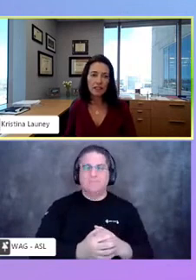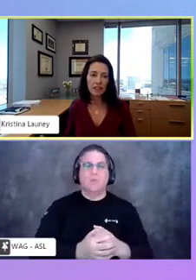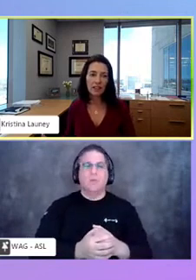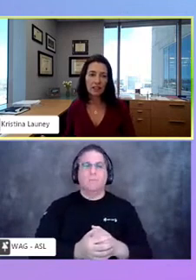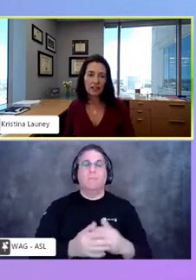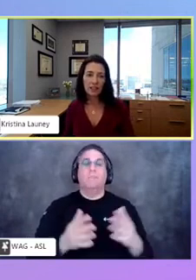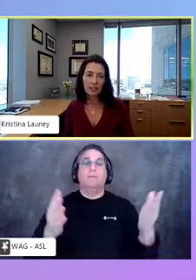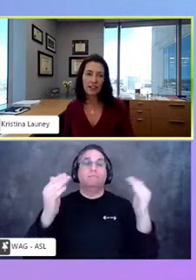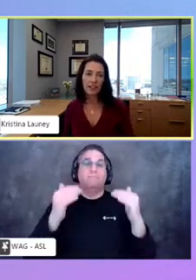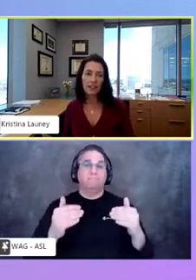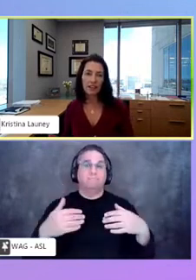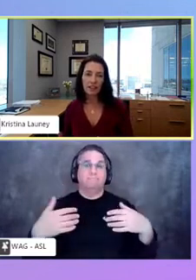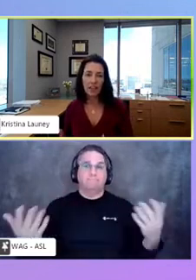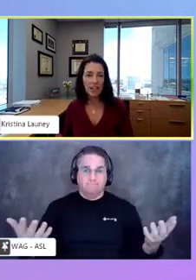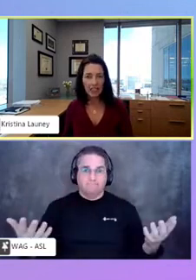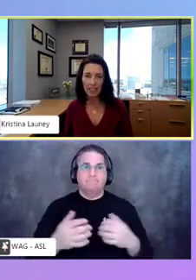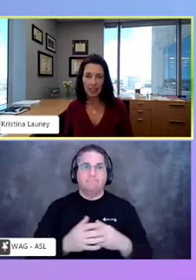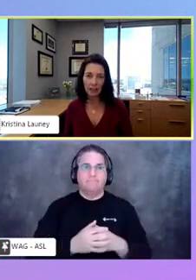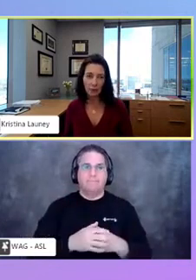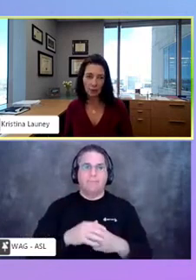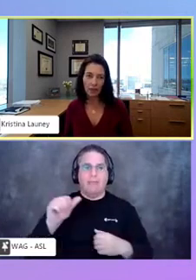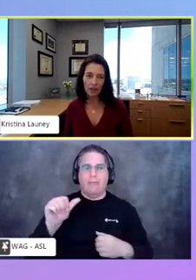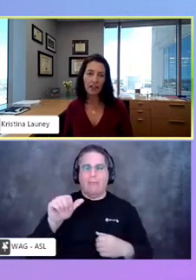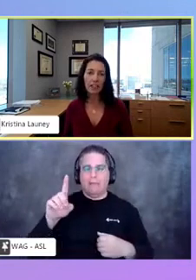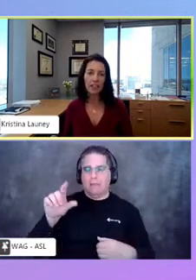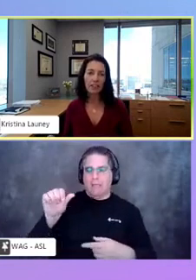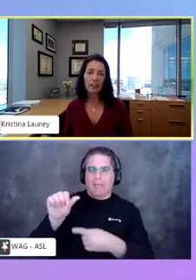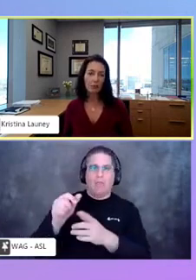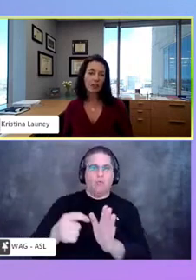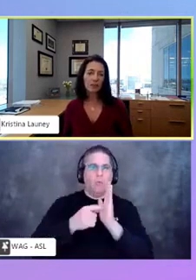affordable care act and care regulations. That's your high